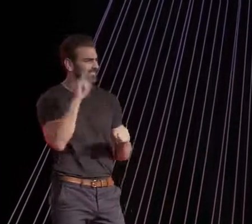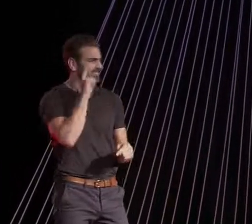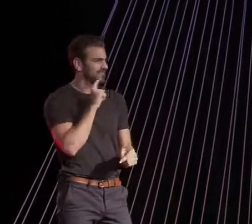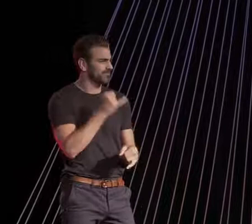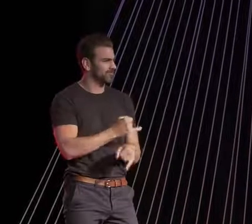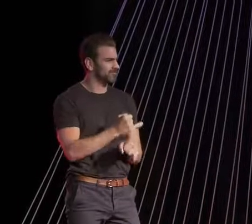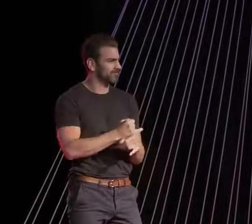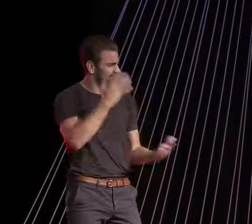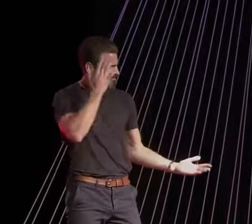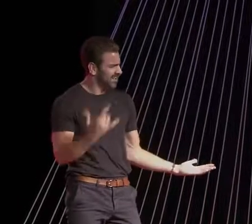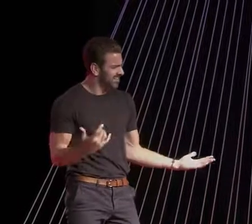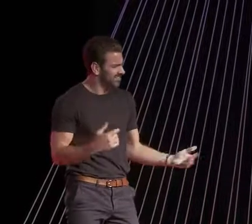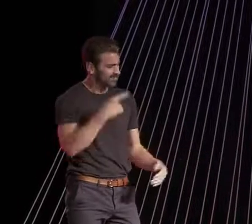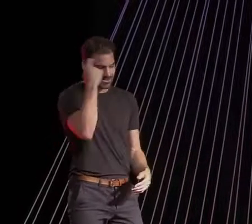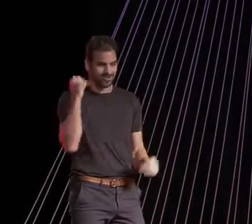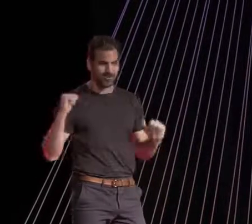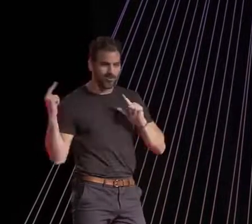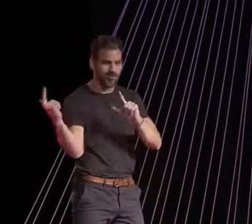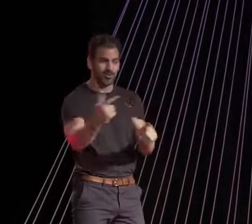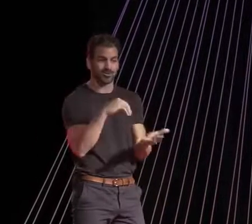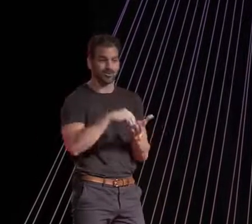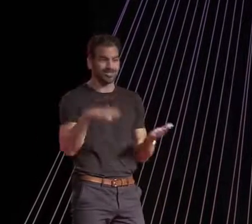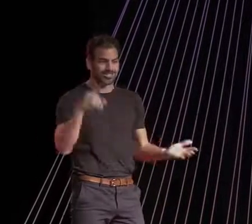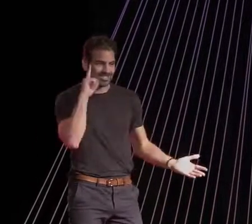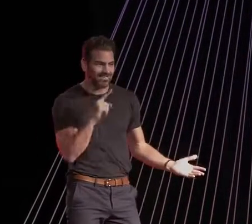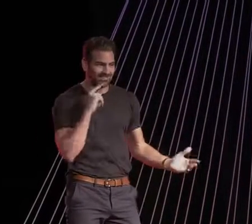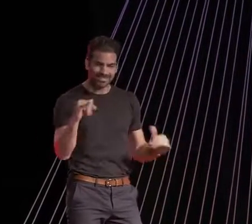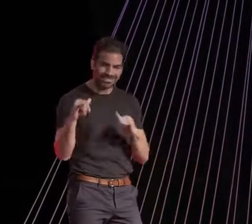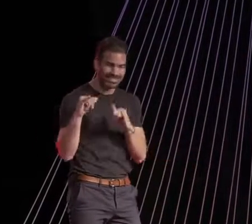go to the deaf school i would learn in an environment that was designed for me